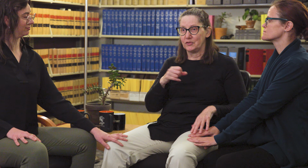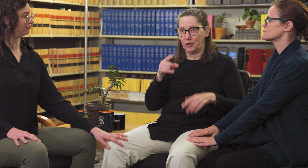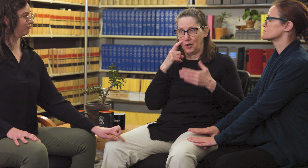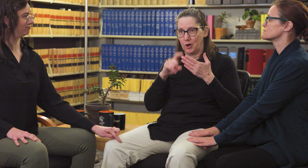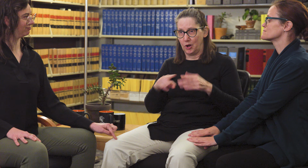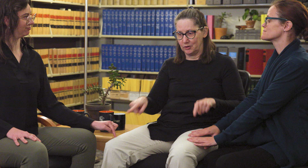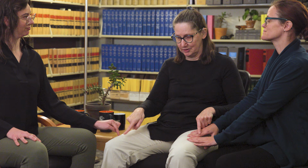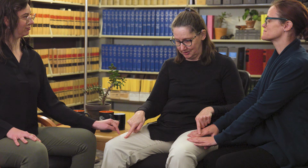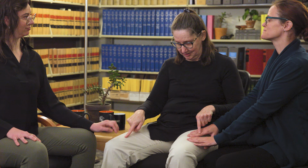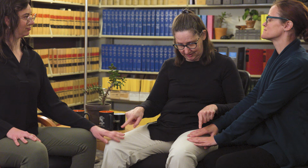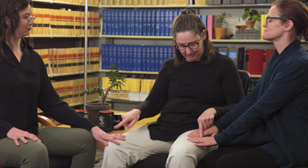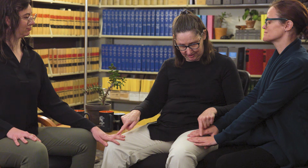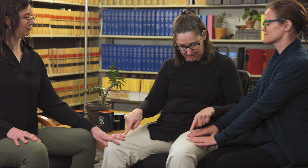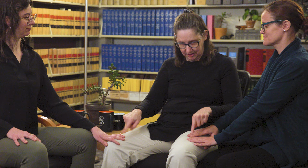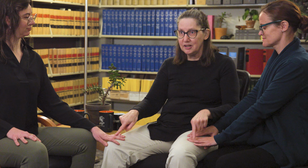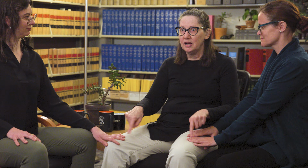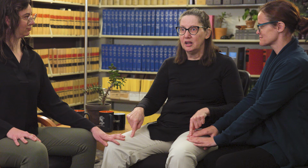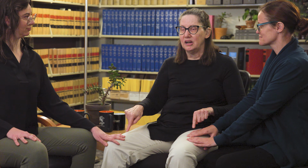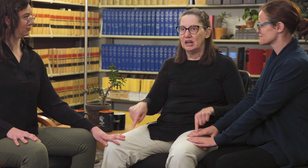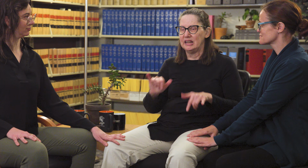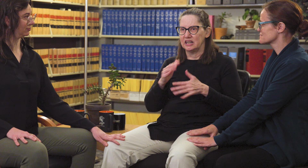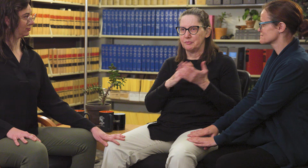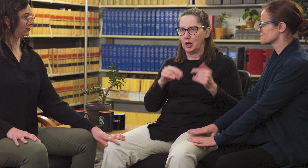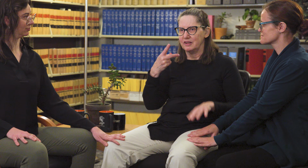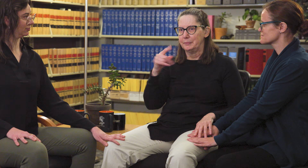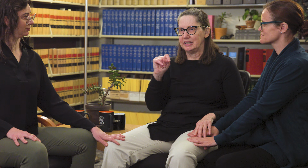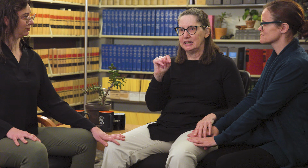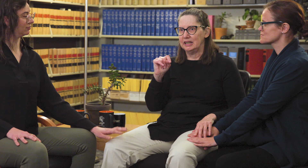You’ll notice how they have their hands on my knees— that’s part of Protactile Language.